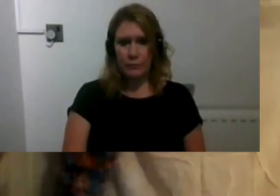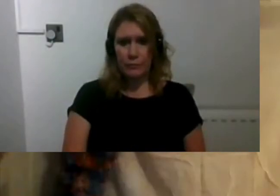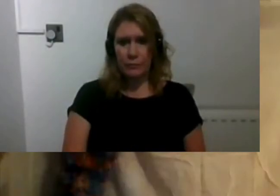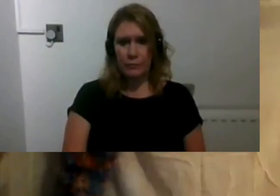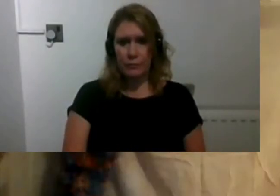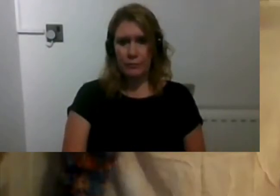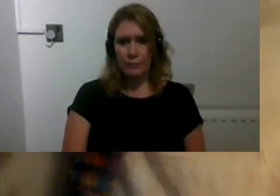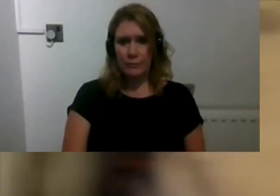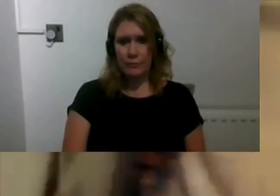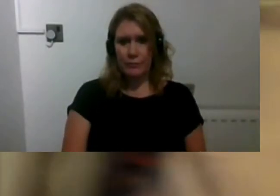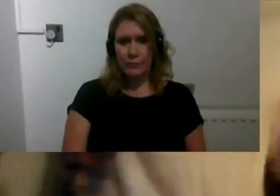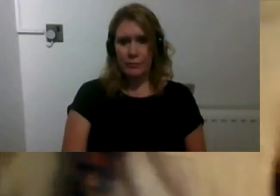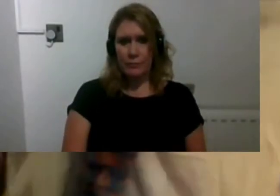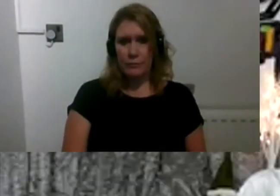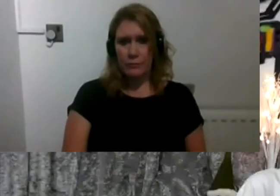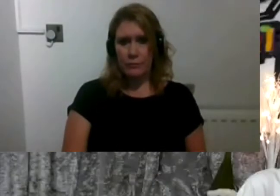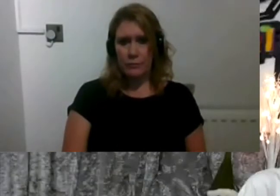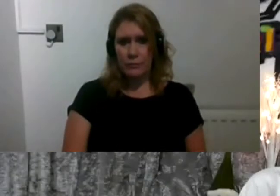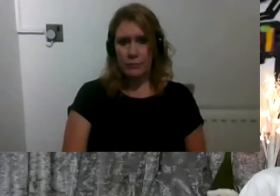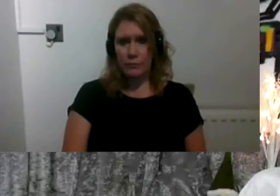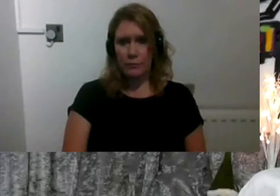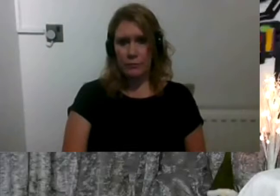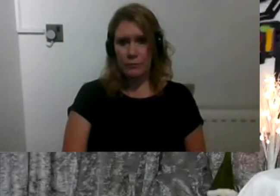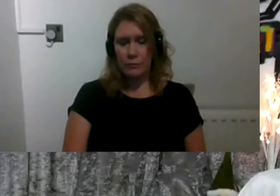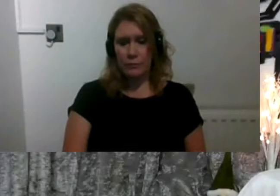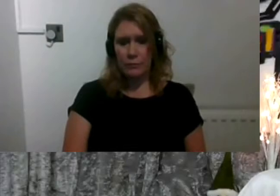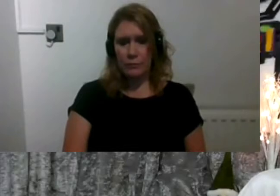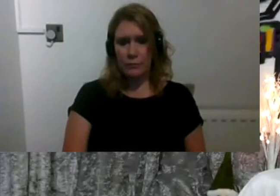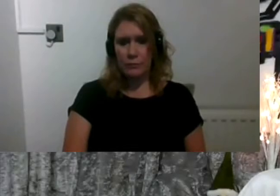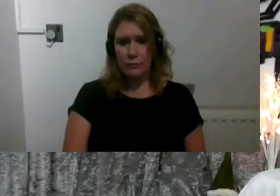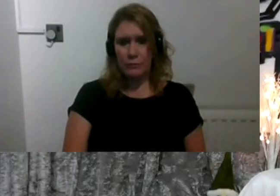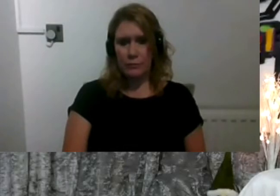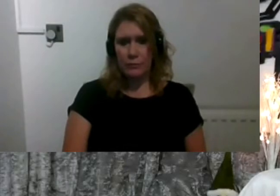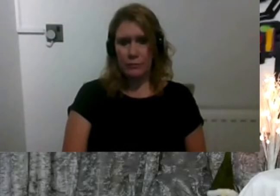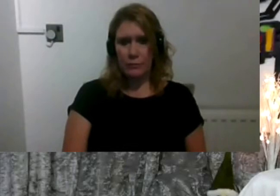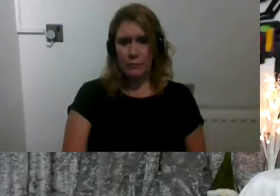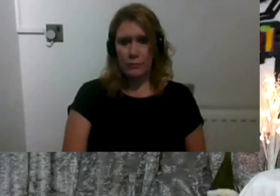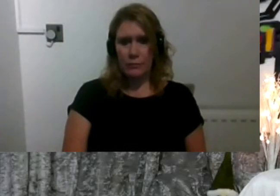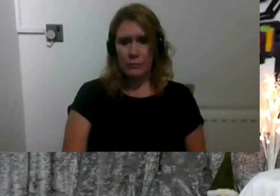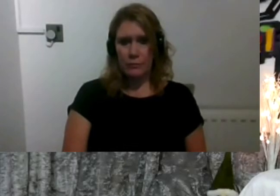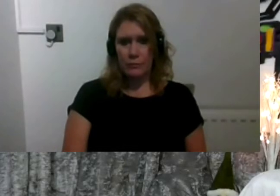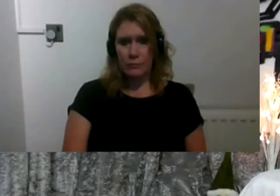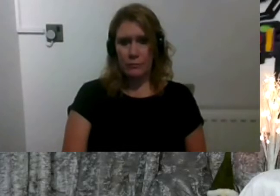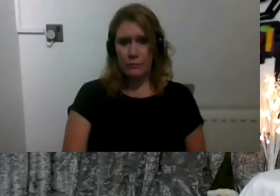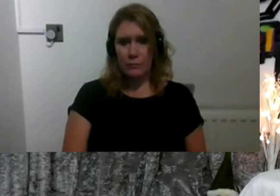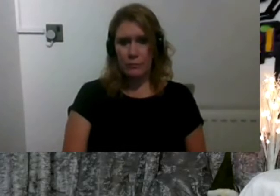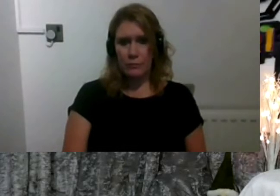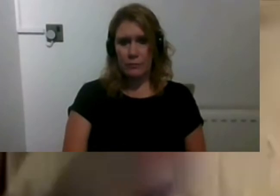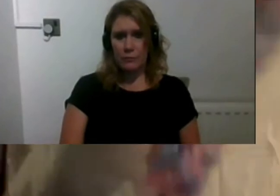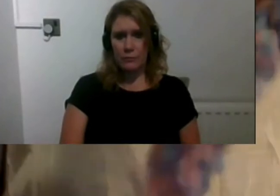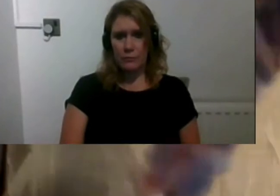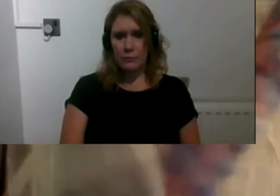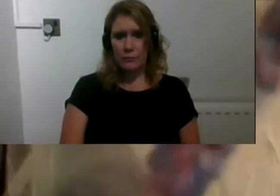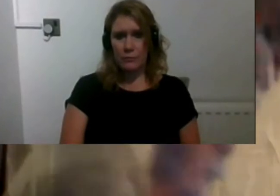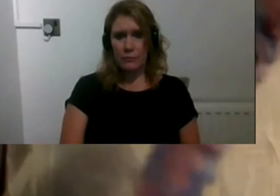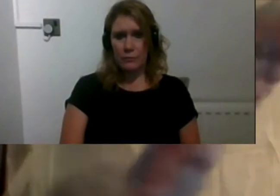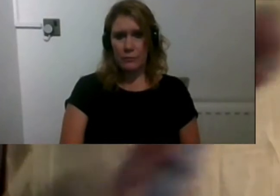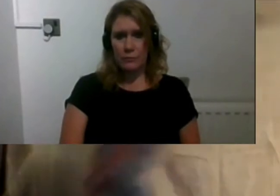There we go. That should be possible to spotlight her now Josh. Hello and here is a tickle